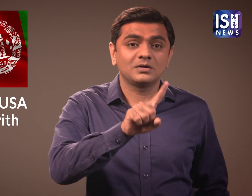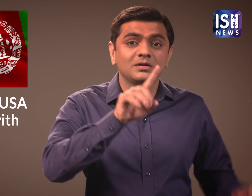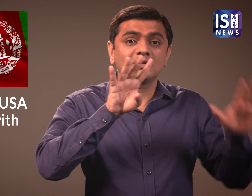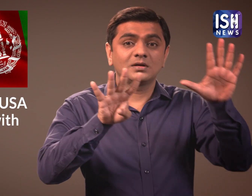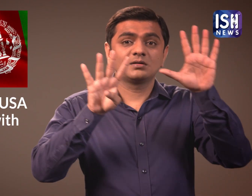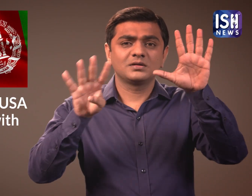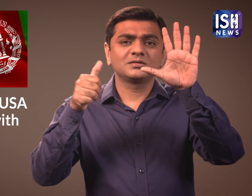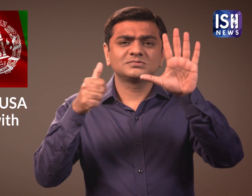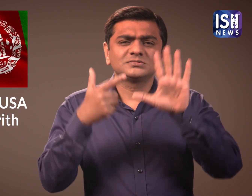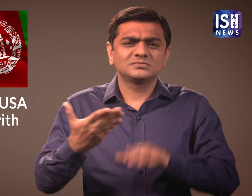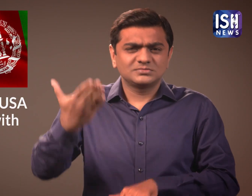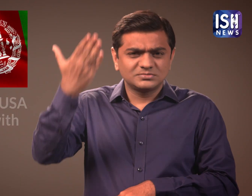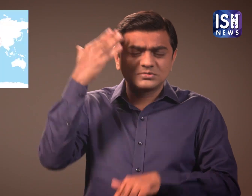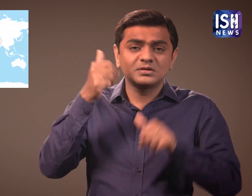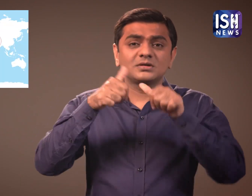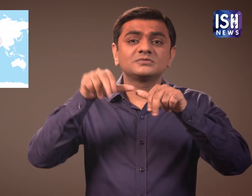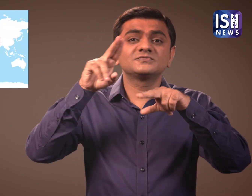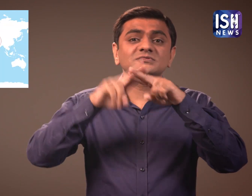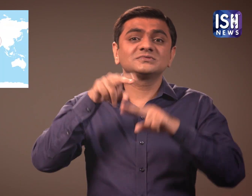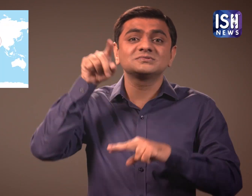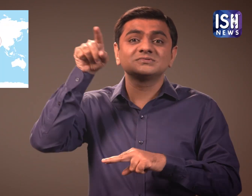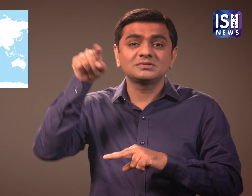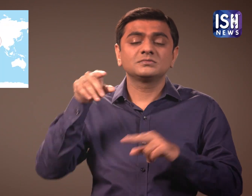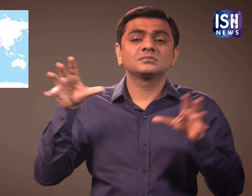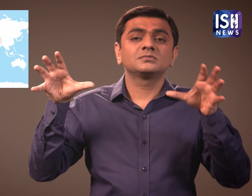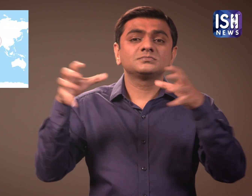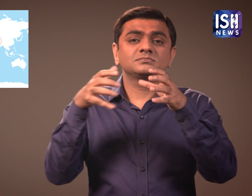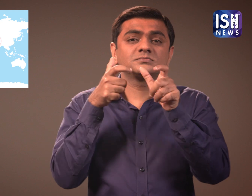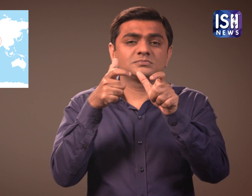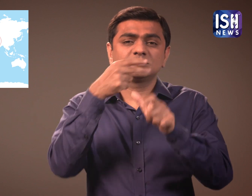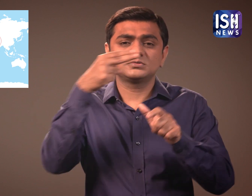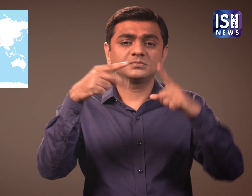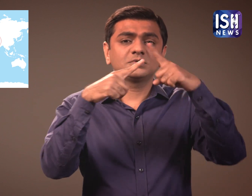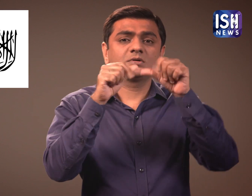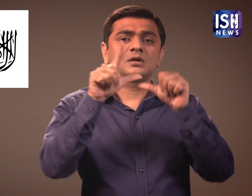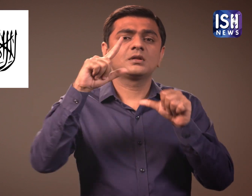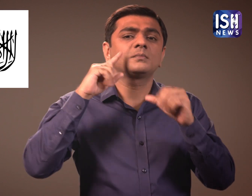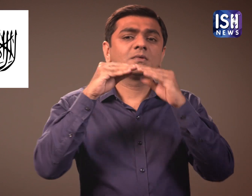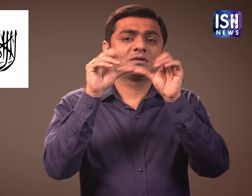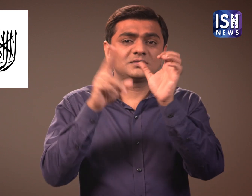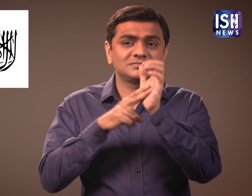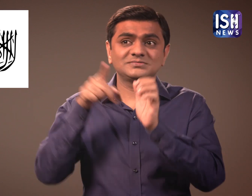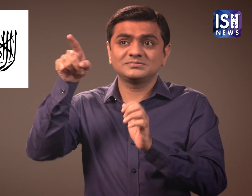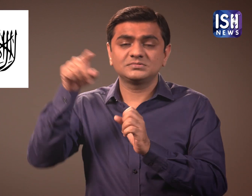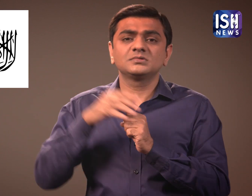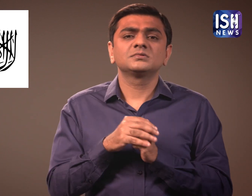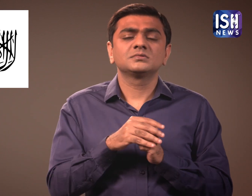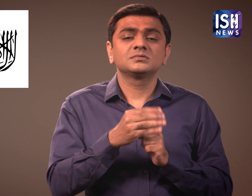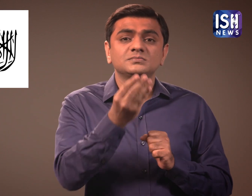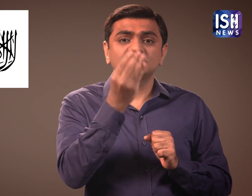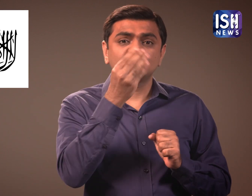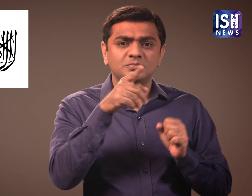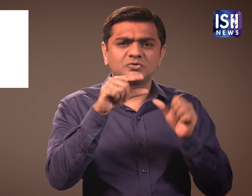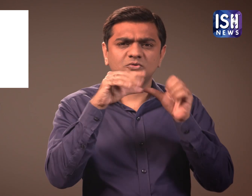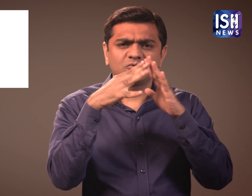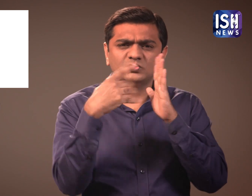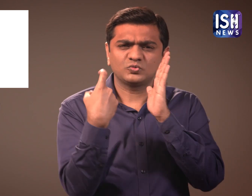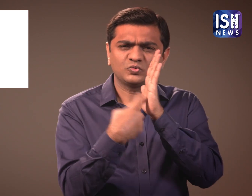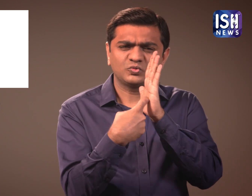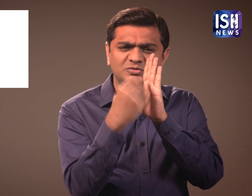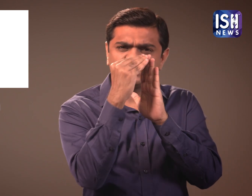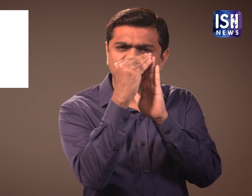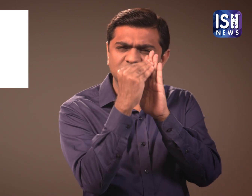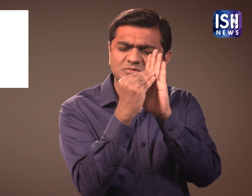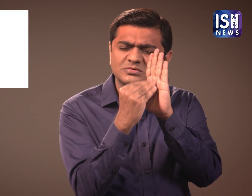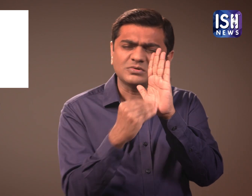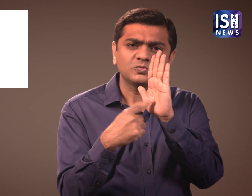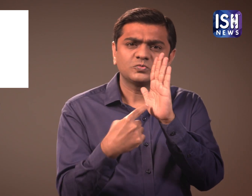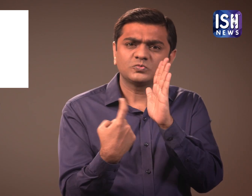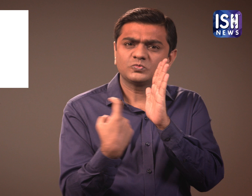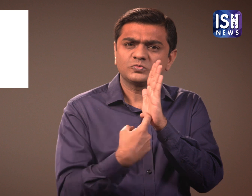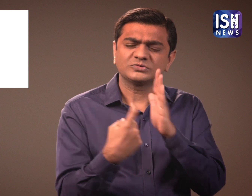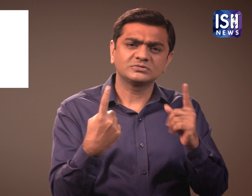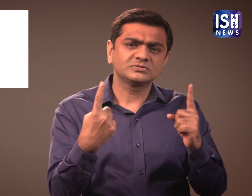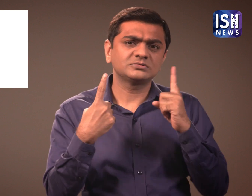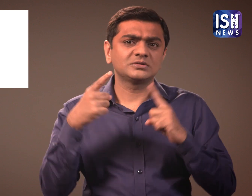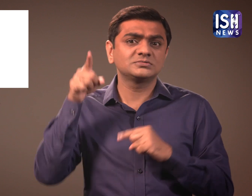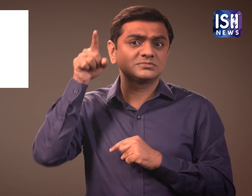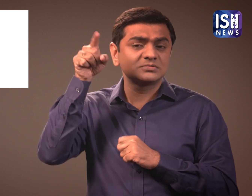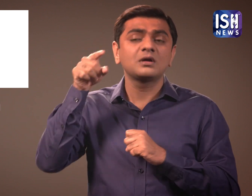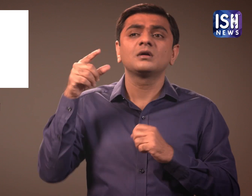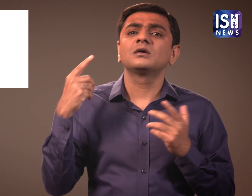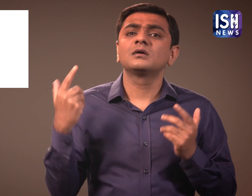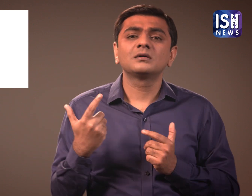In 1996, the Taliban implemented the strict Islamic Sharia Law in Afghanistan.